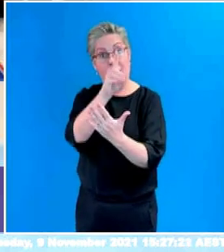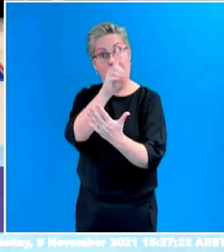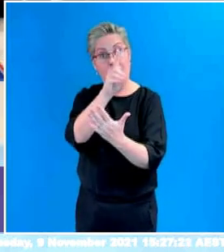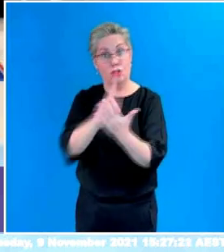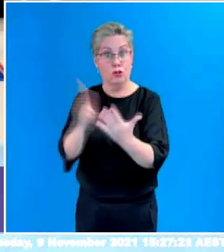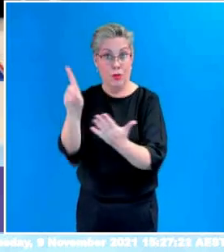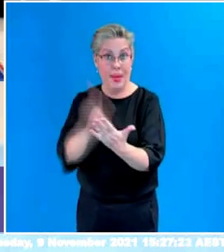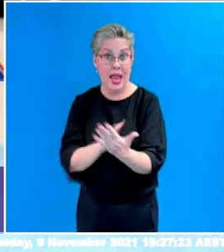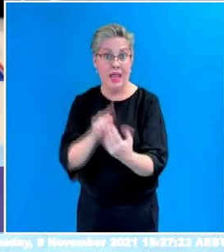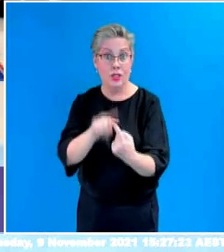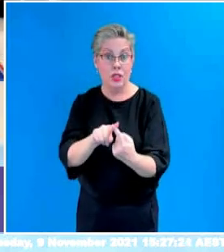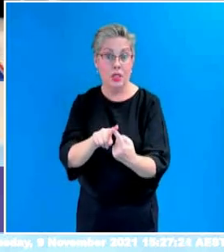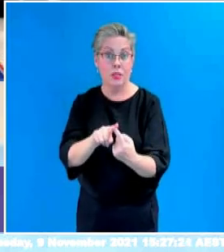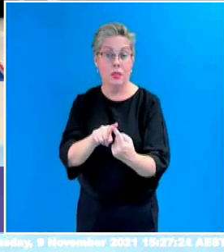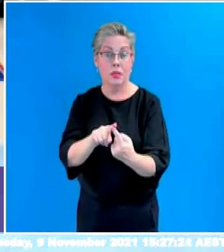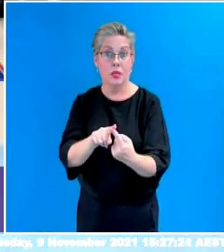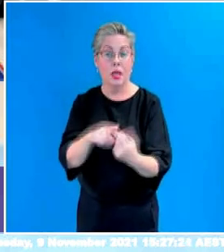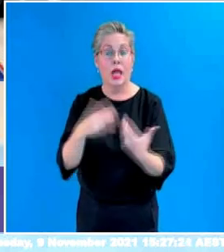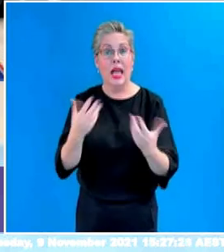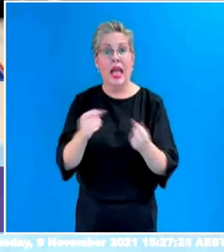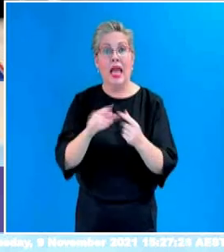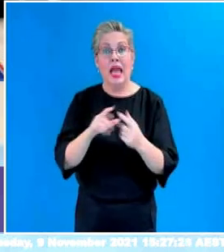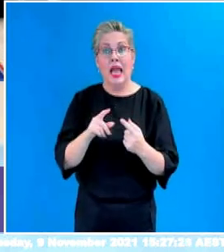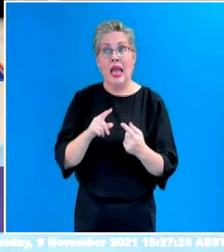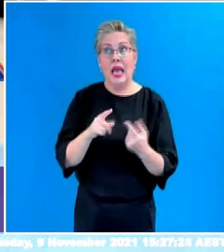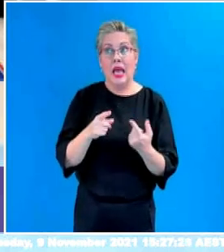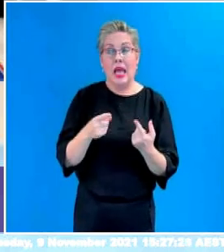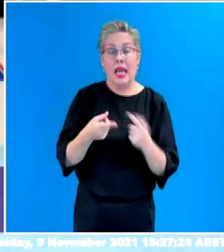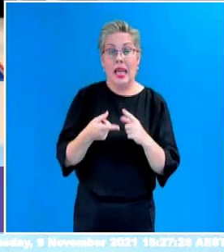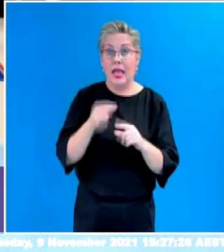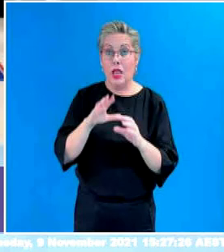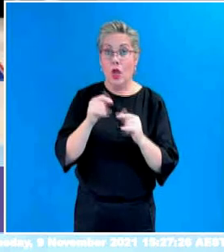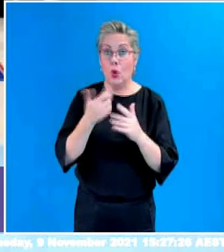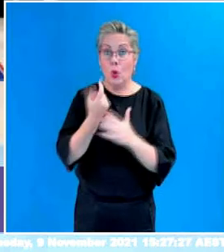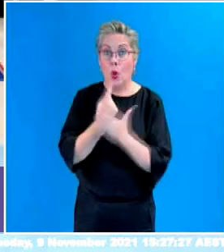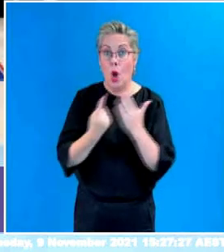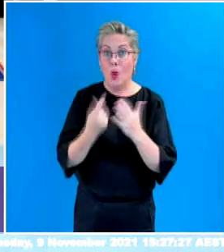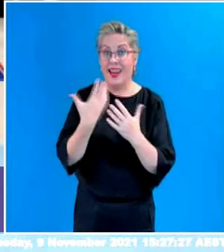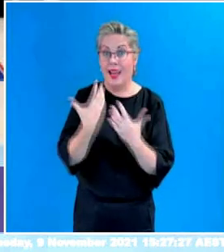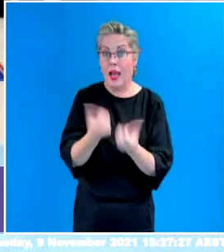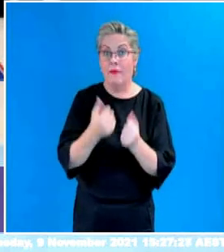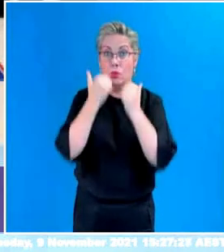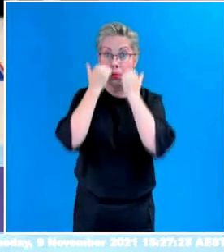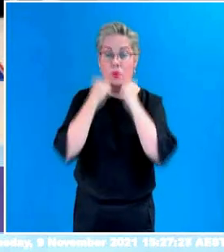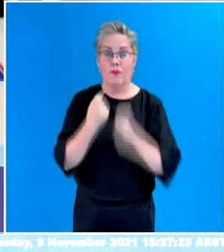So in an instance where somebody is both disabled and Indigenous and they were